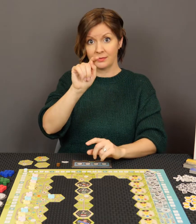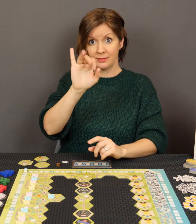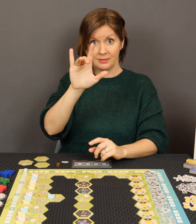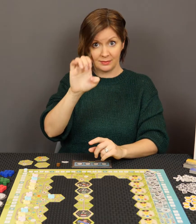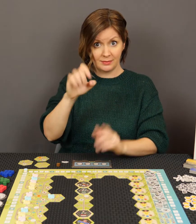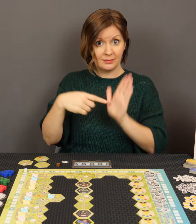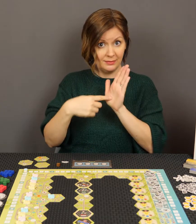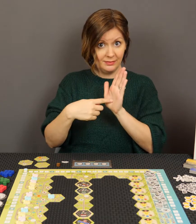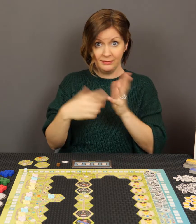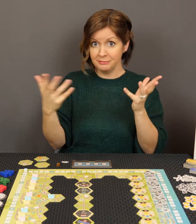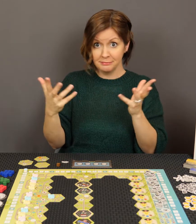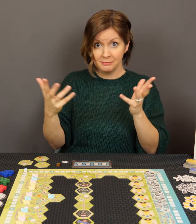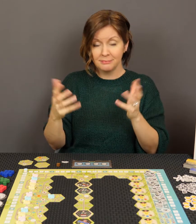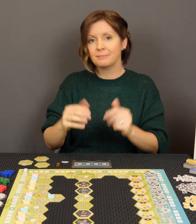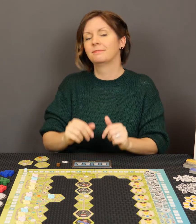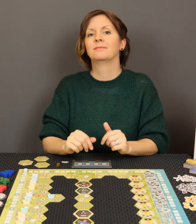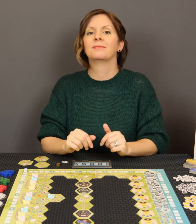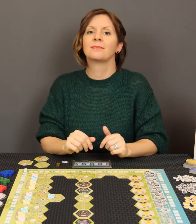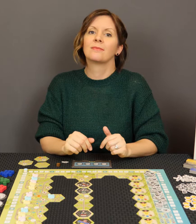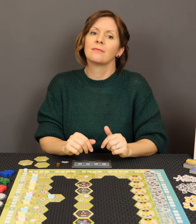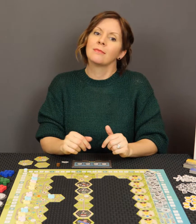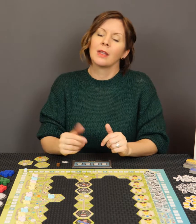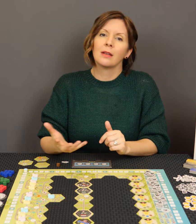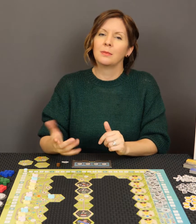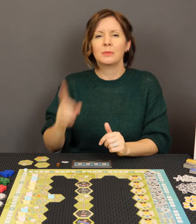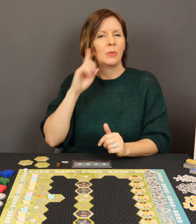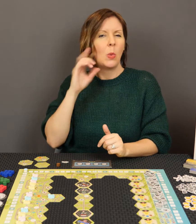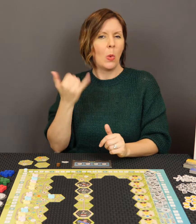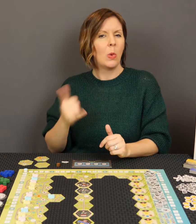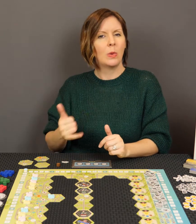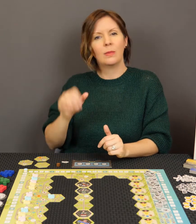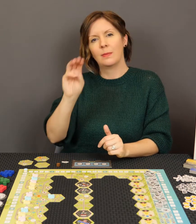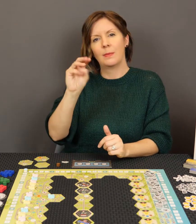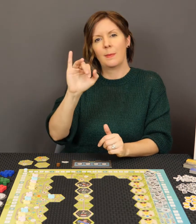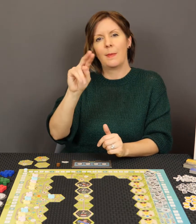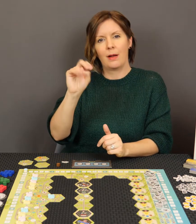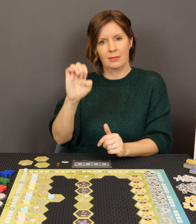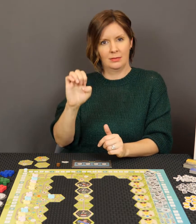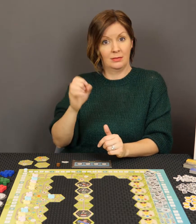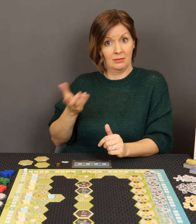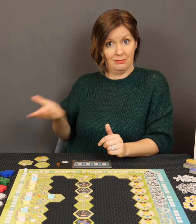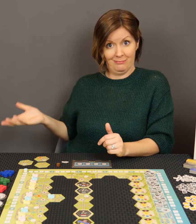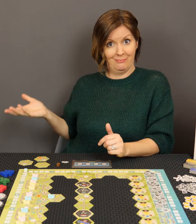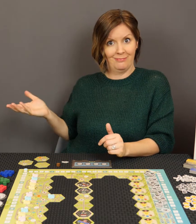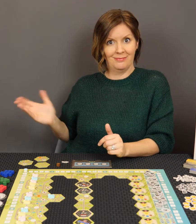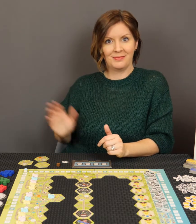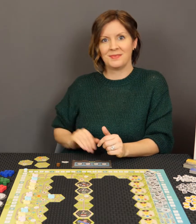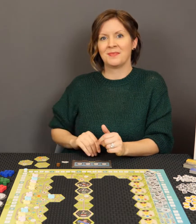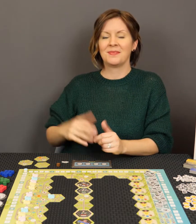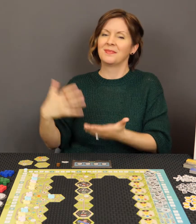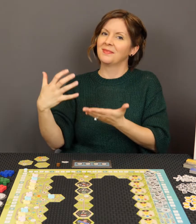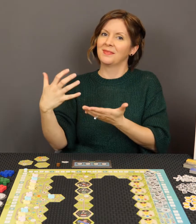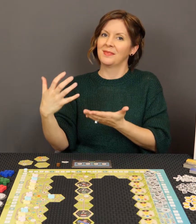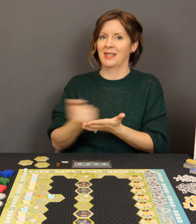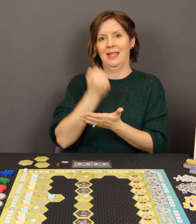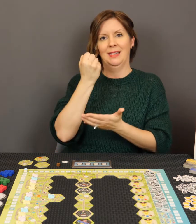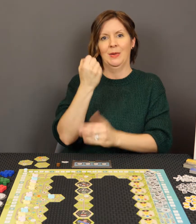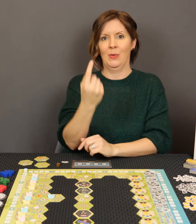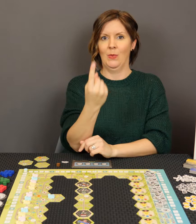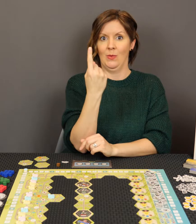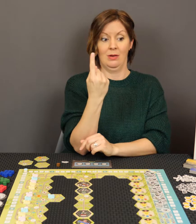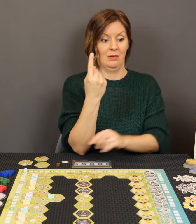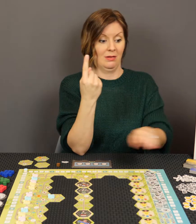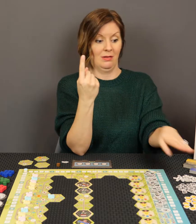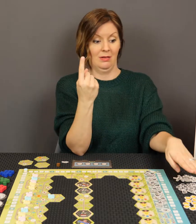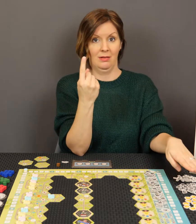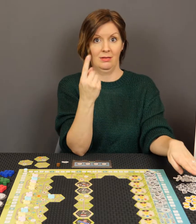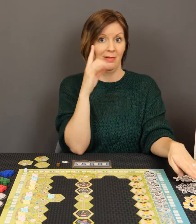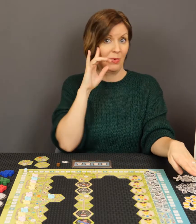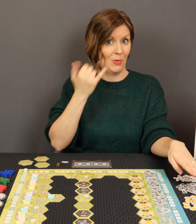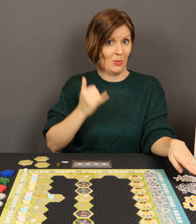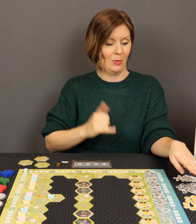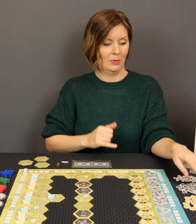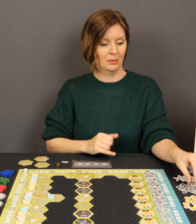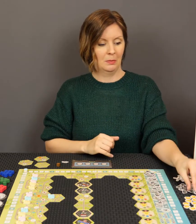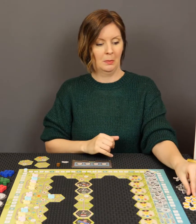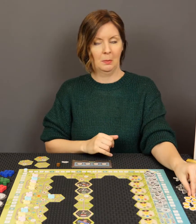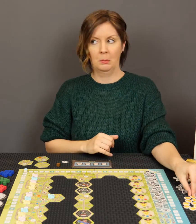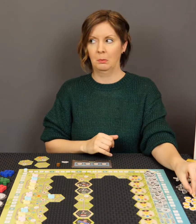So the special tiles… we have gold mine, which means that you get 1 gold token.